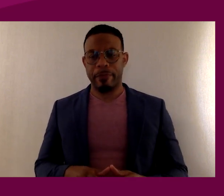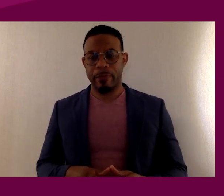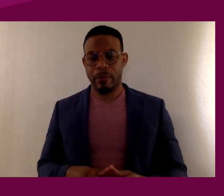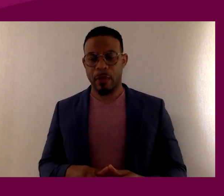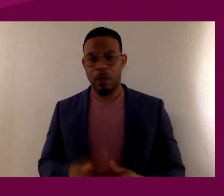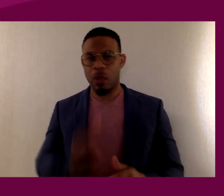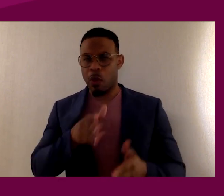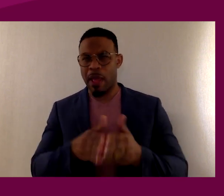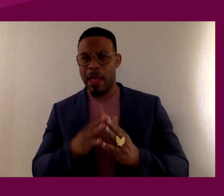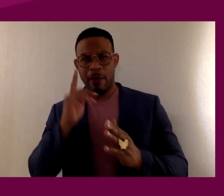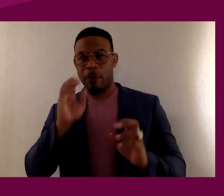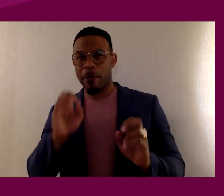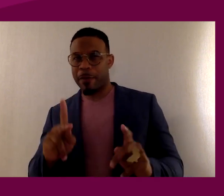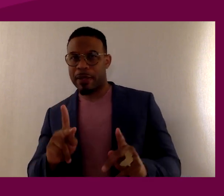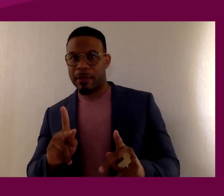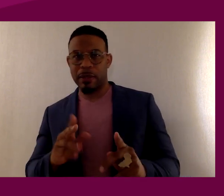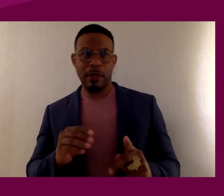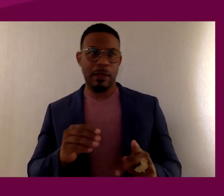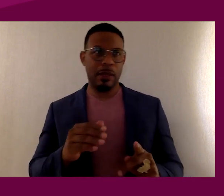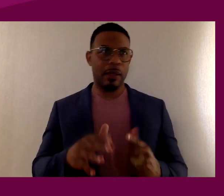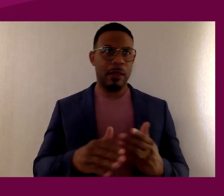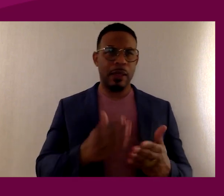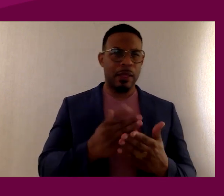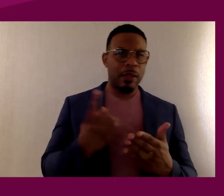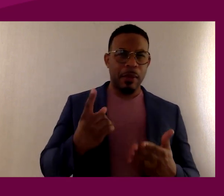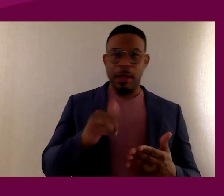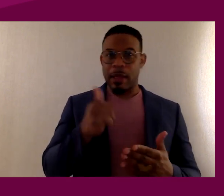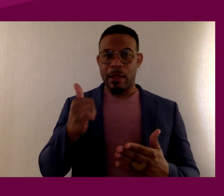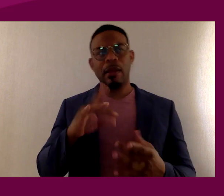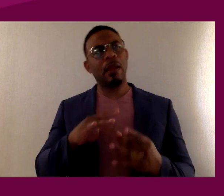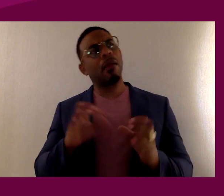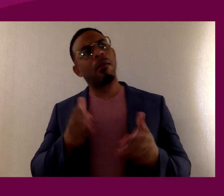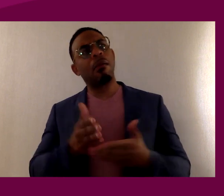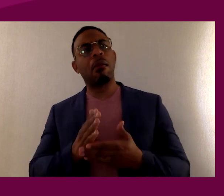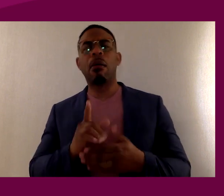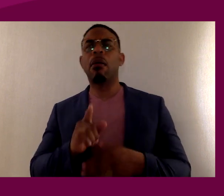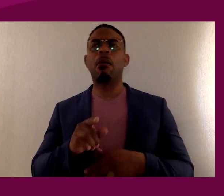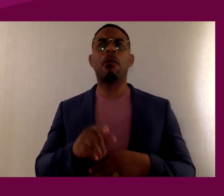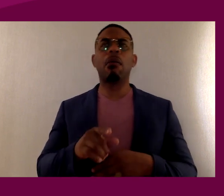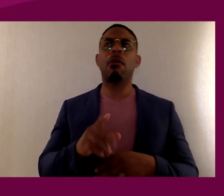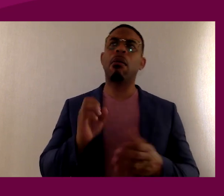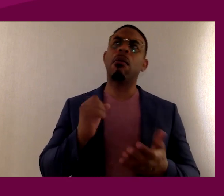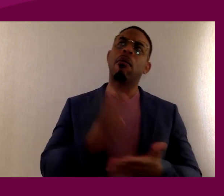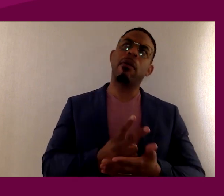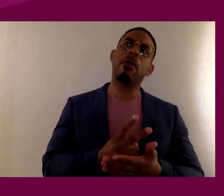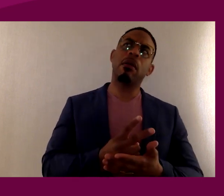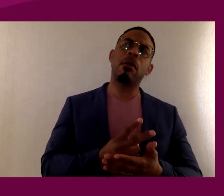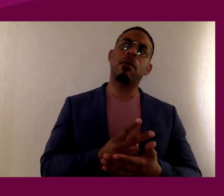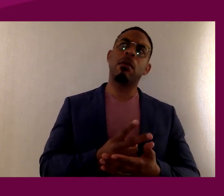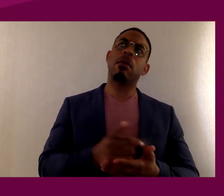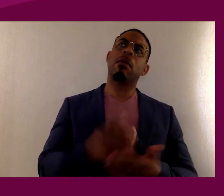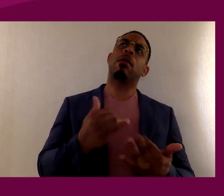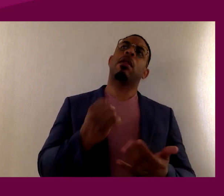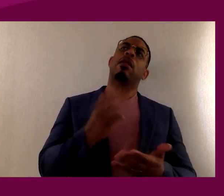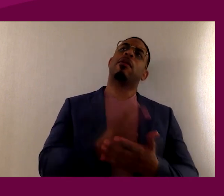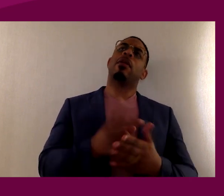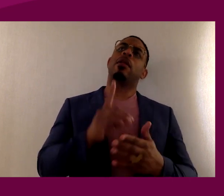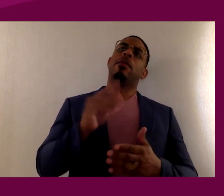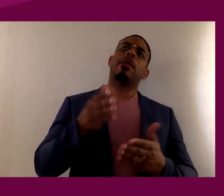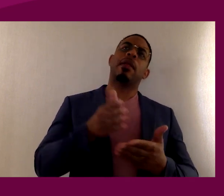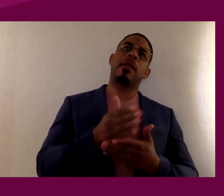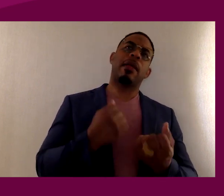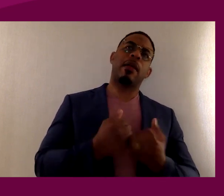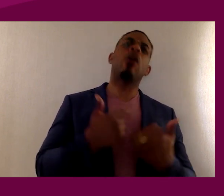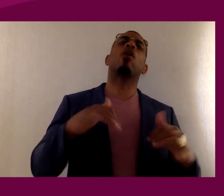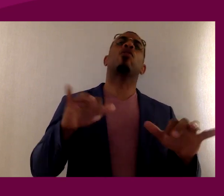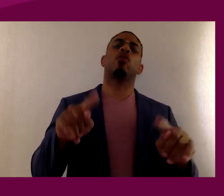with it. And you don't ask for permission and somebody else to say, all right, you're now the